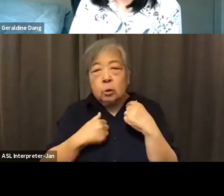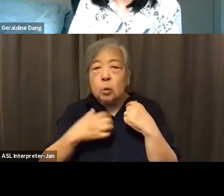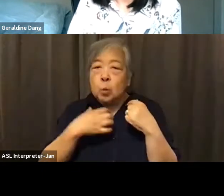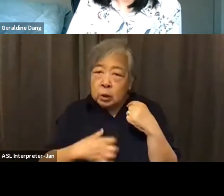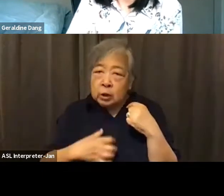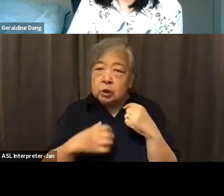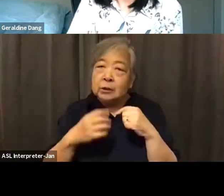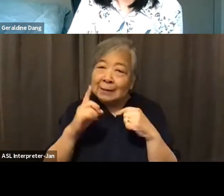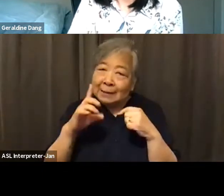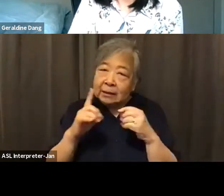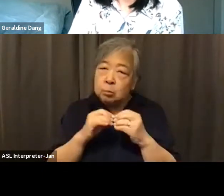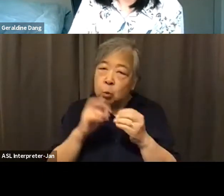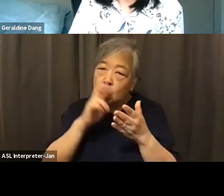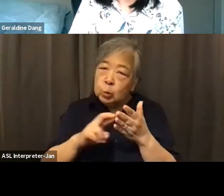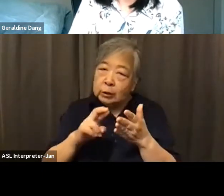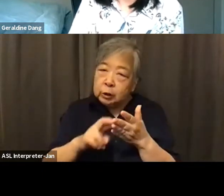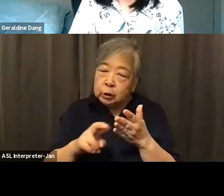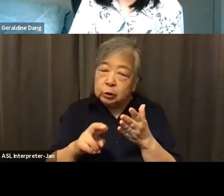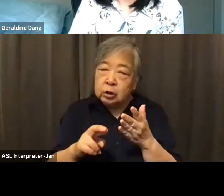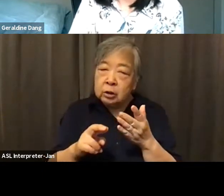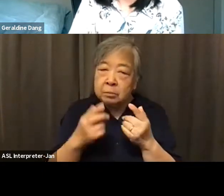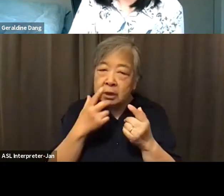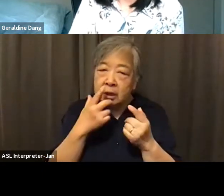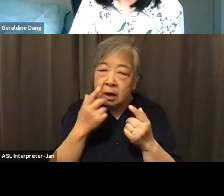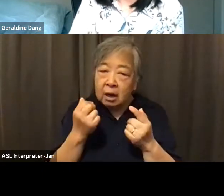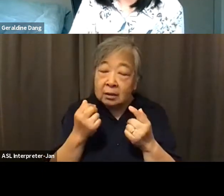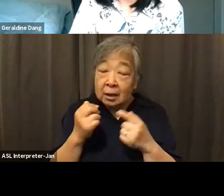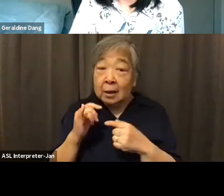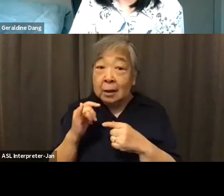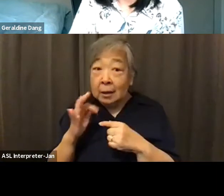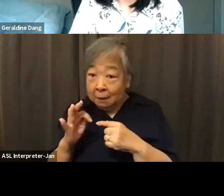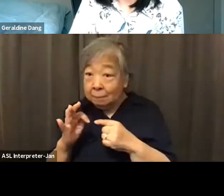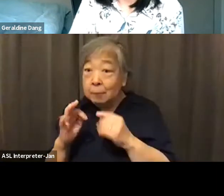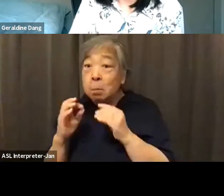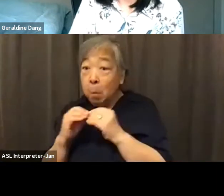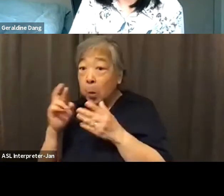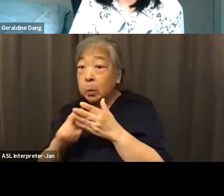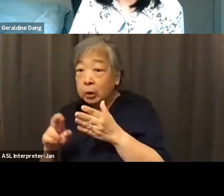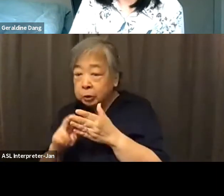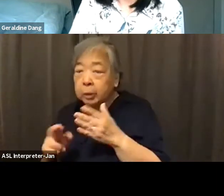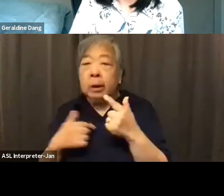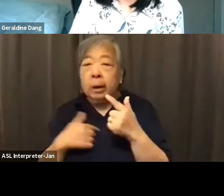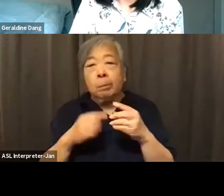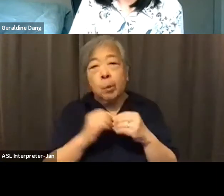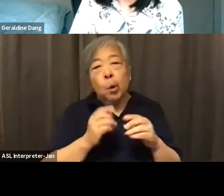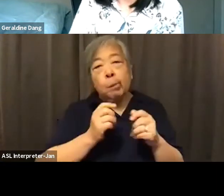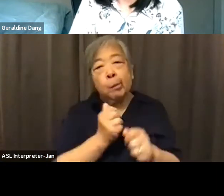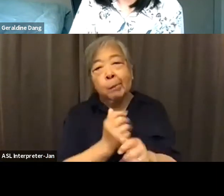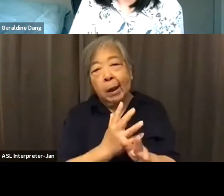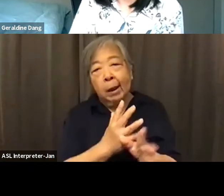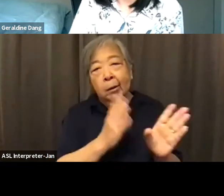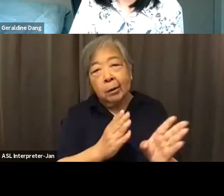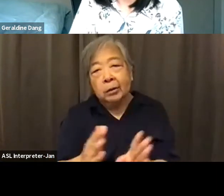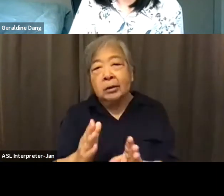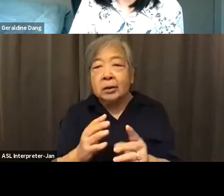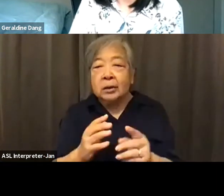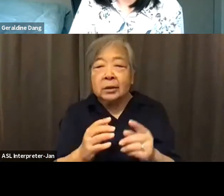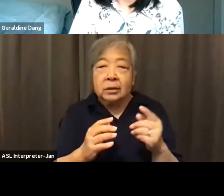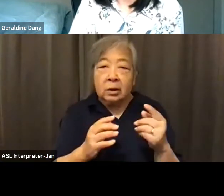I think I would have been a lot more prepared for not just meeting with him, but also sort